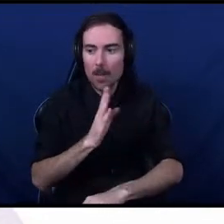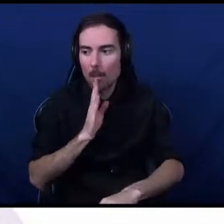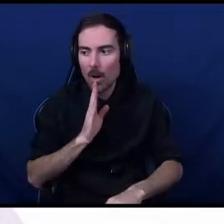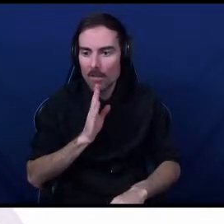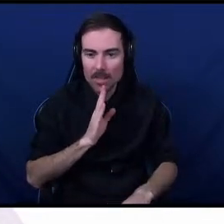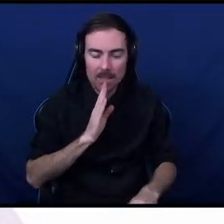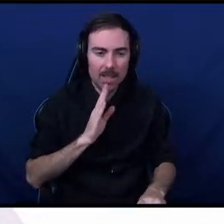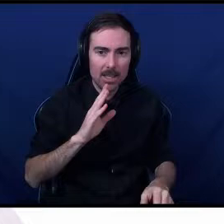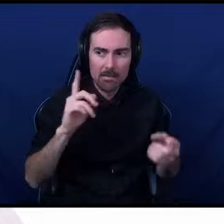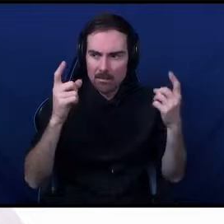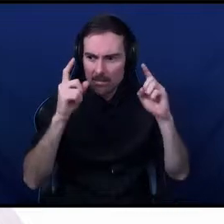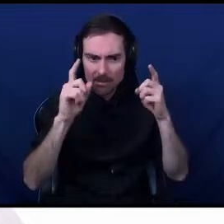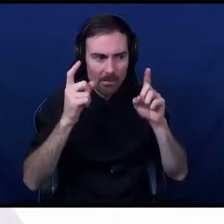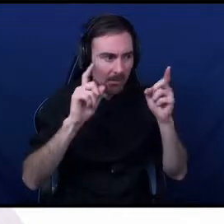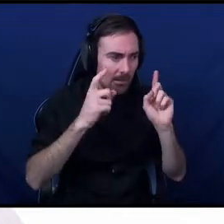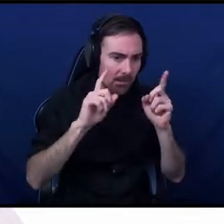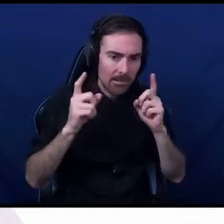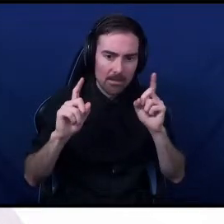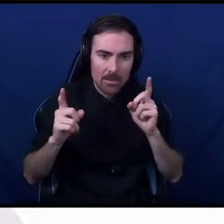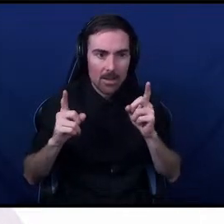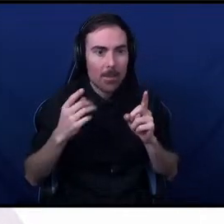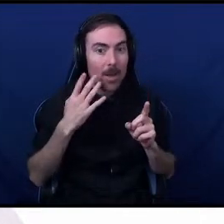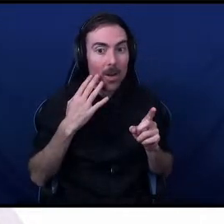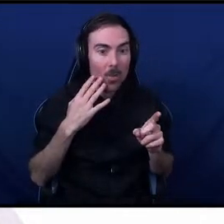And yet, once were in that situation, and what you said